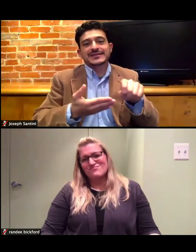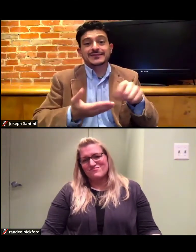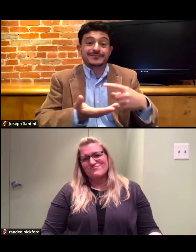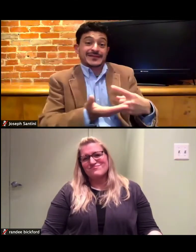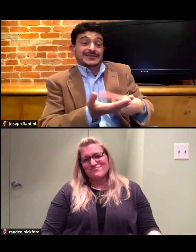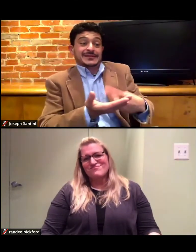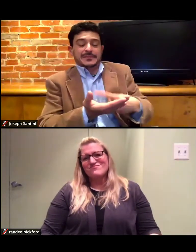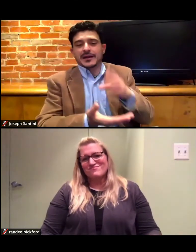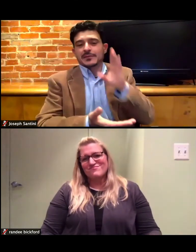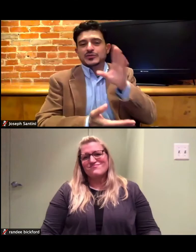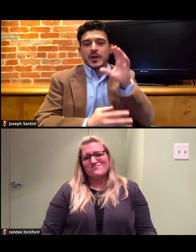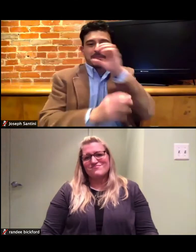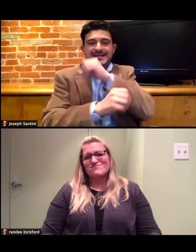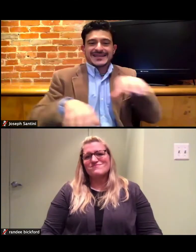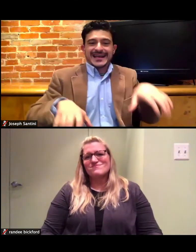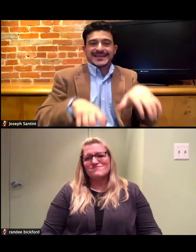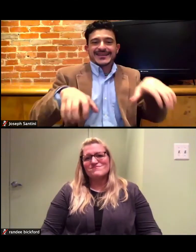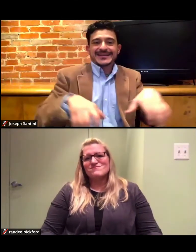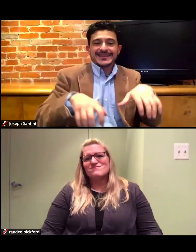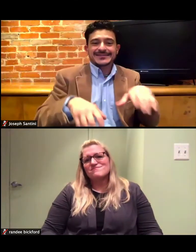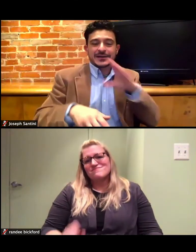are not getting enough time in math literacy.